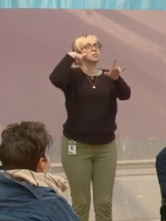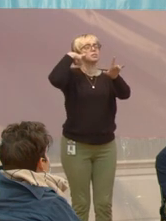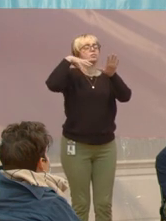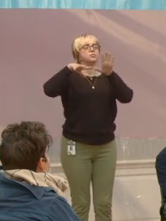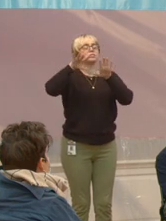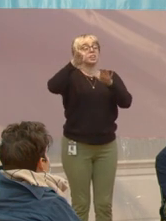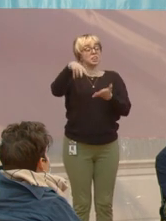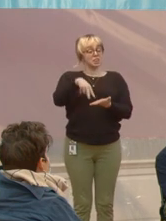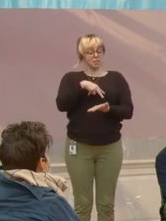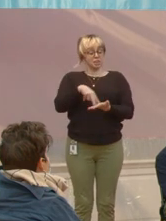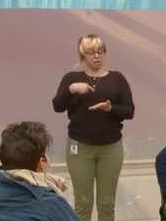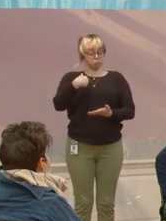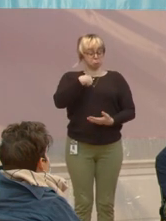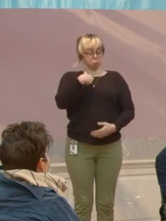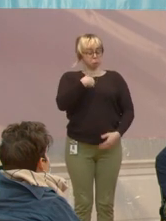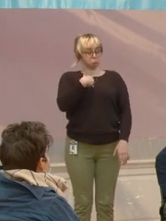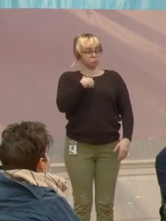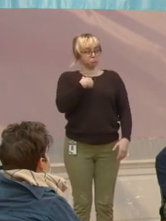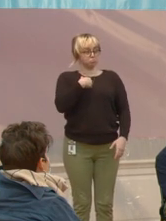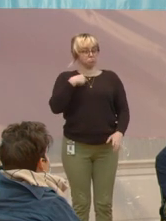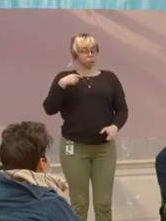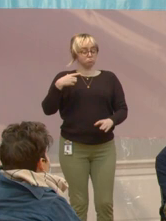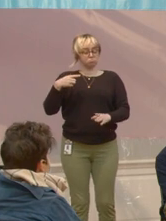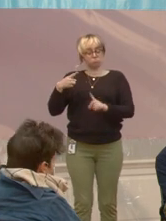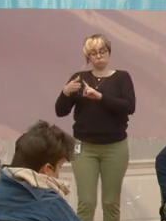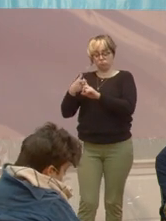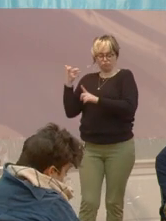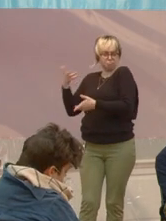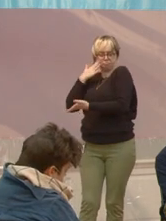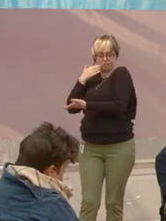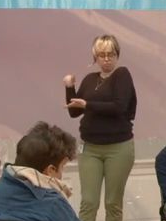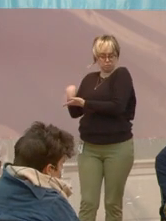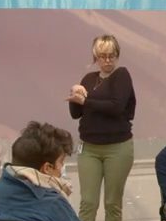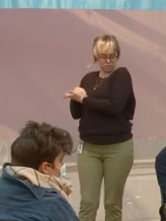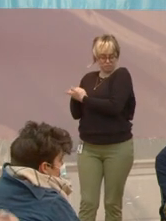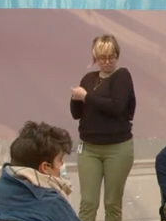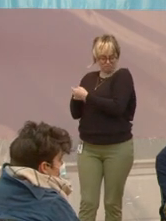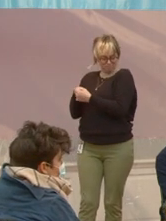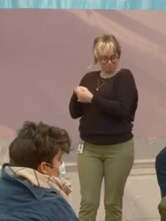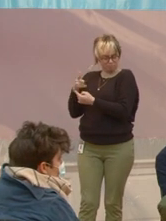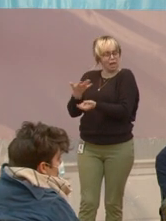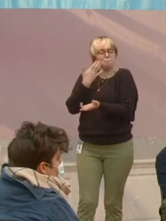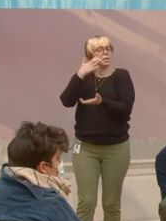dance that I come from or that there was like a belief in